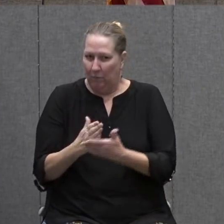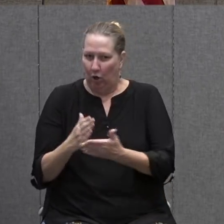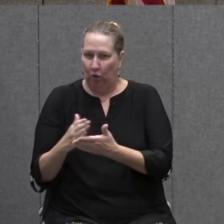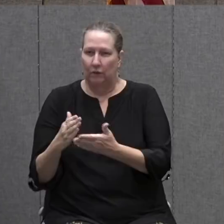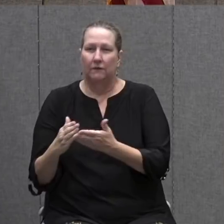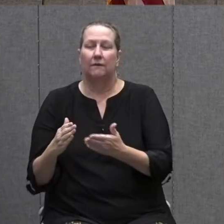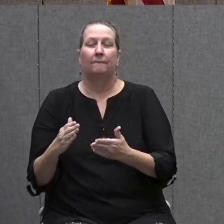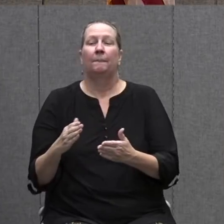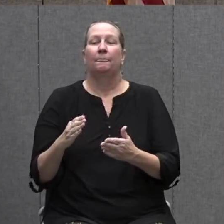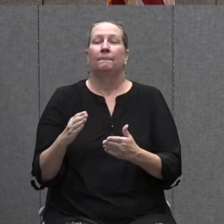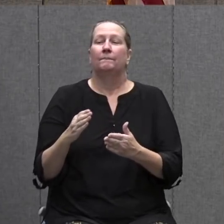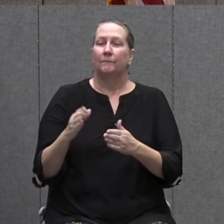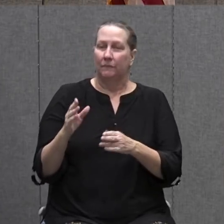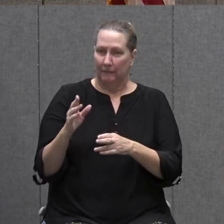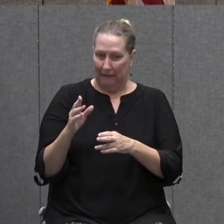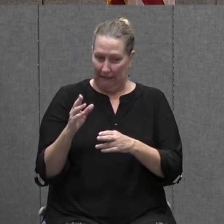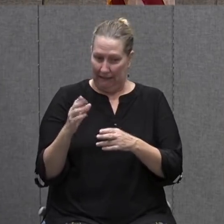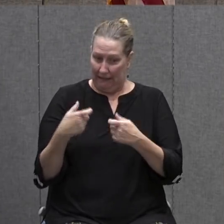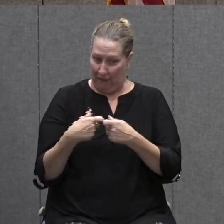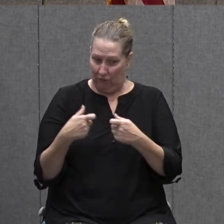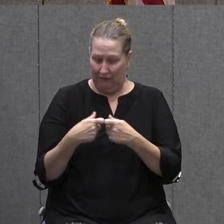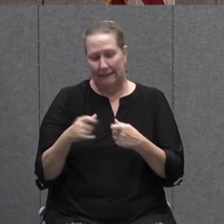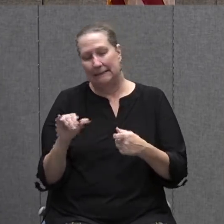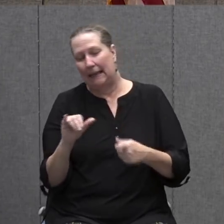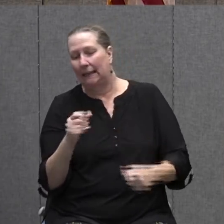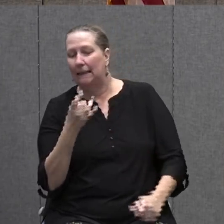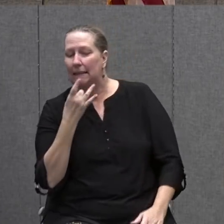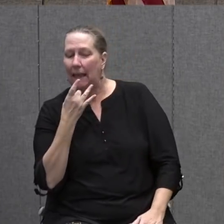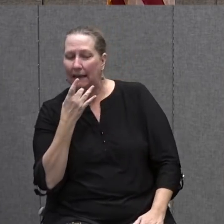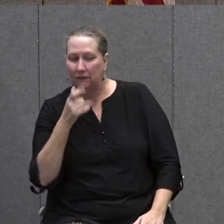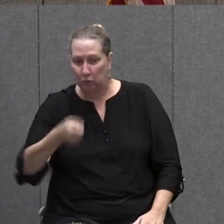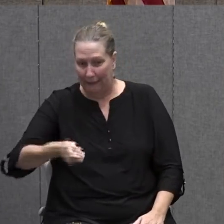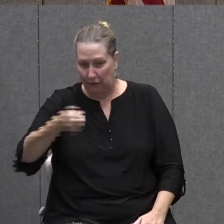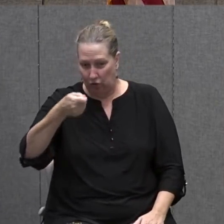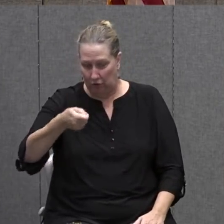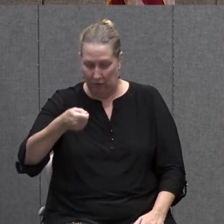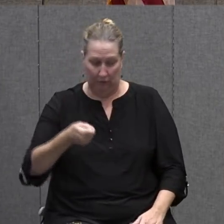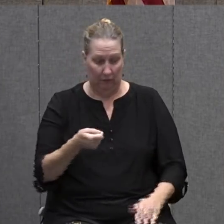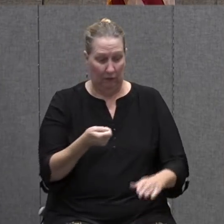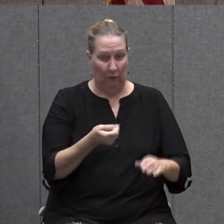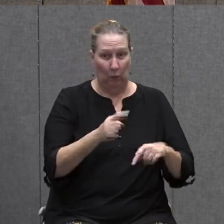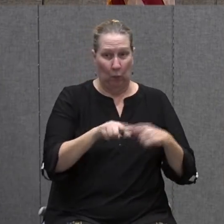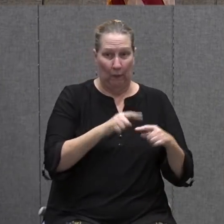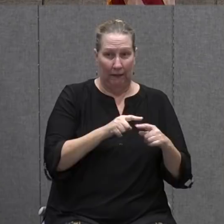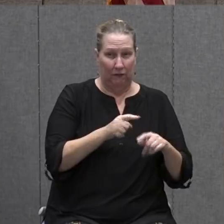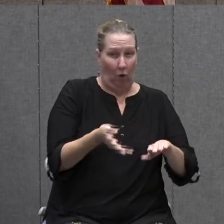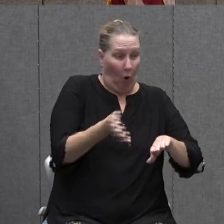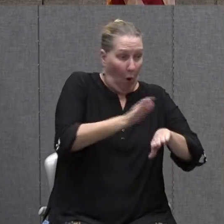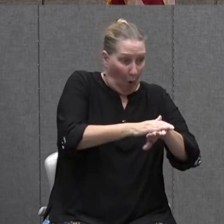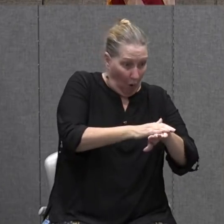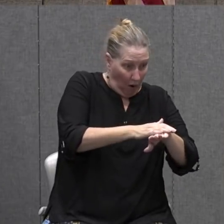or electricity can be off. And when electricity is on in all those wires in our computers,